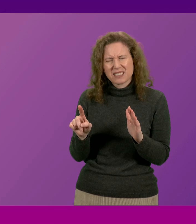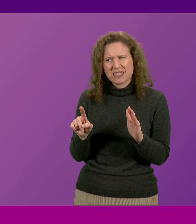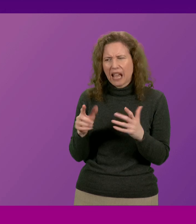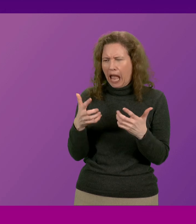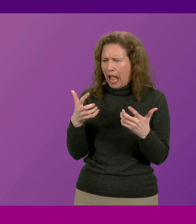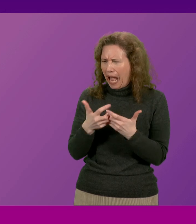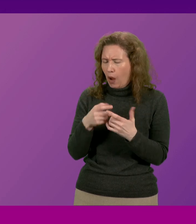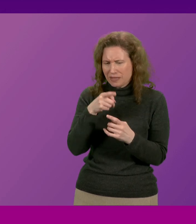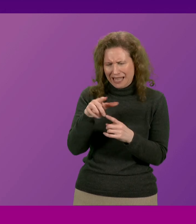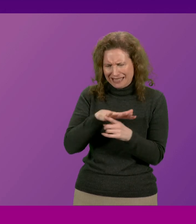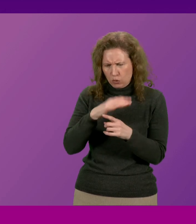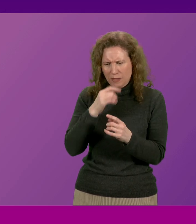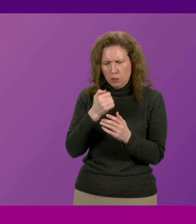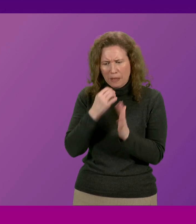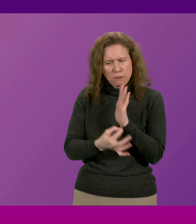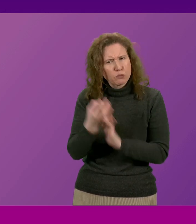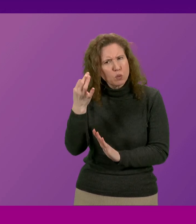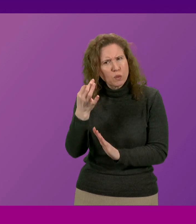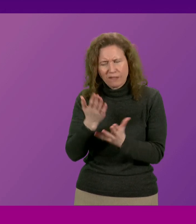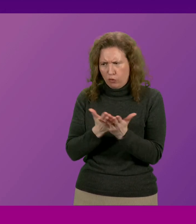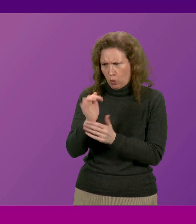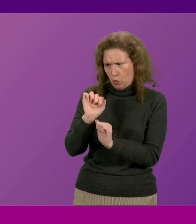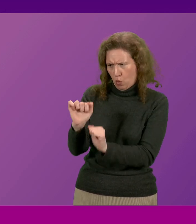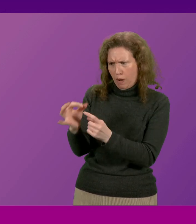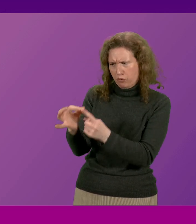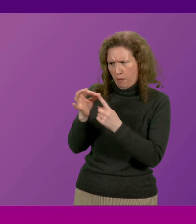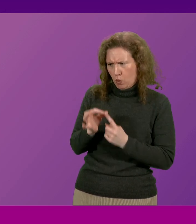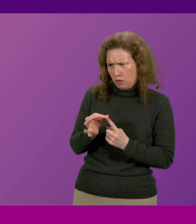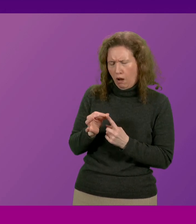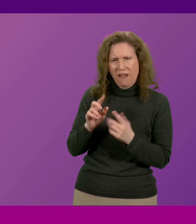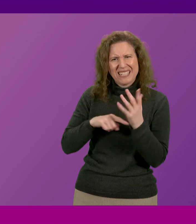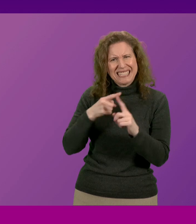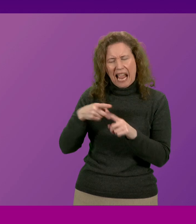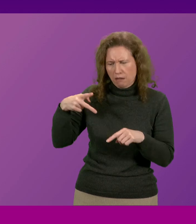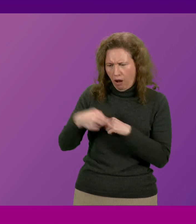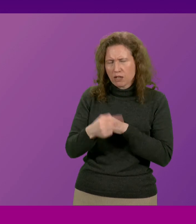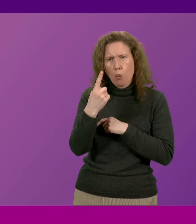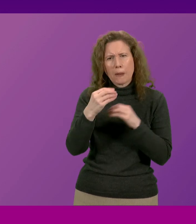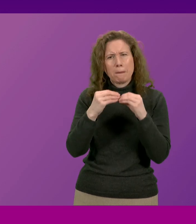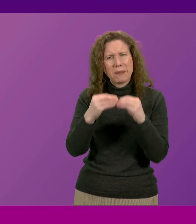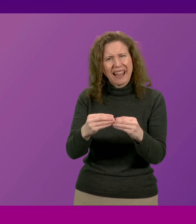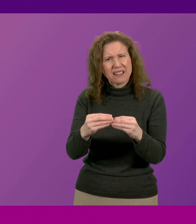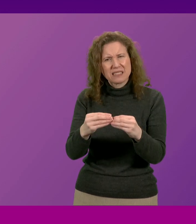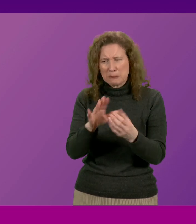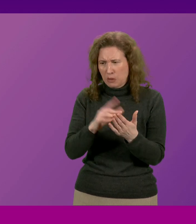that situation going to be helped if we have a tax cut of £1 billion, which takes £1 billion